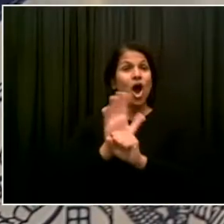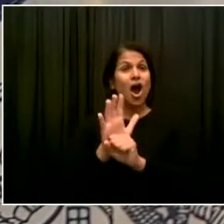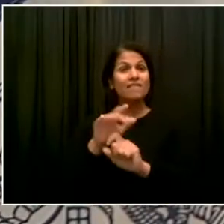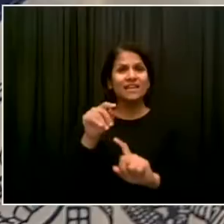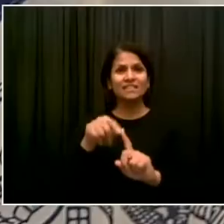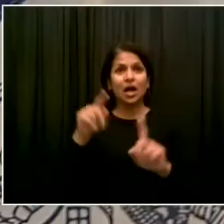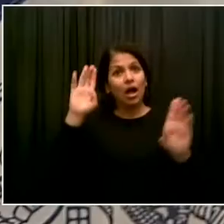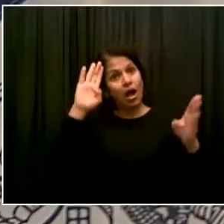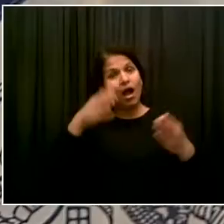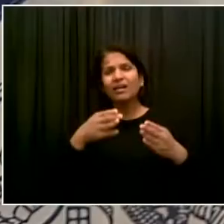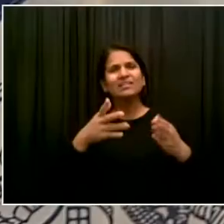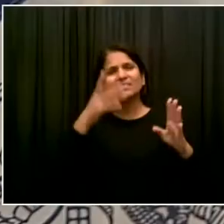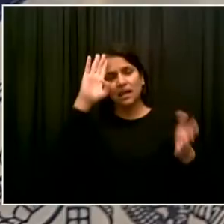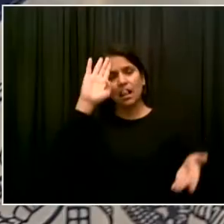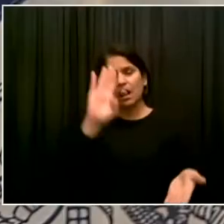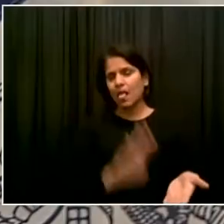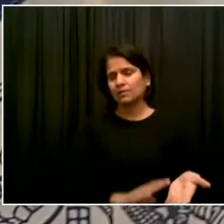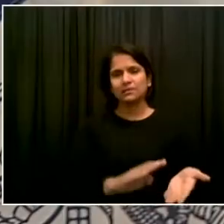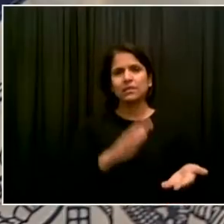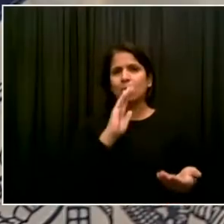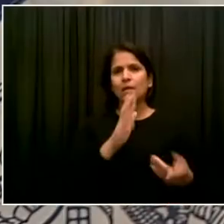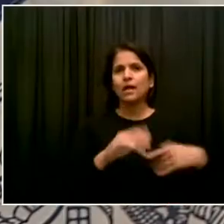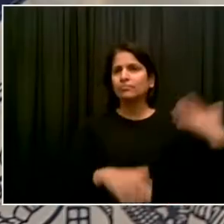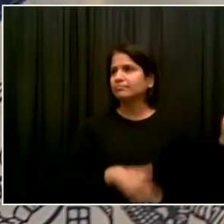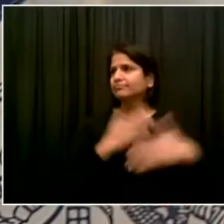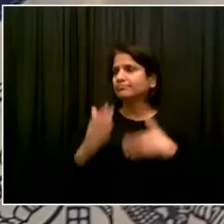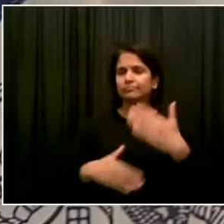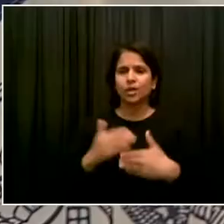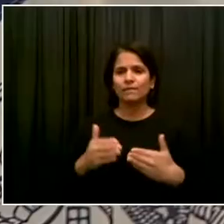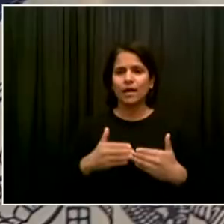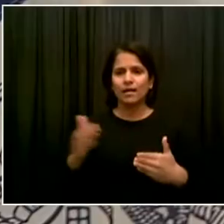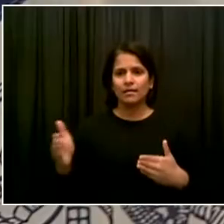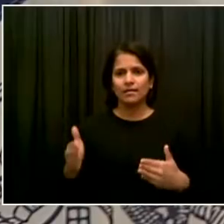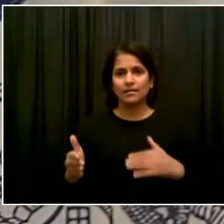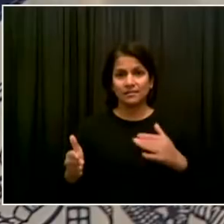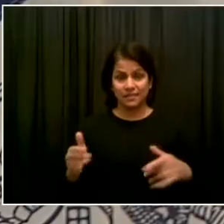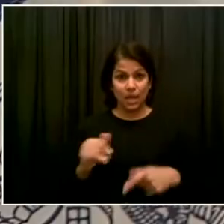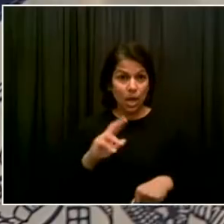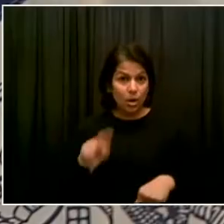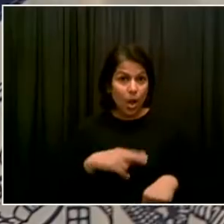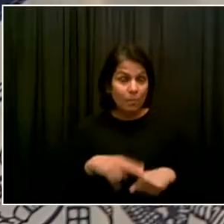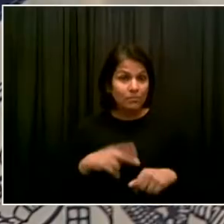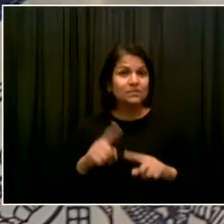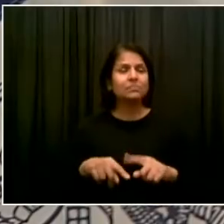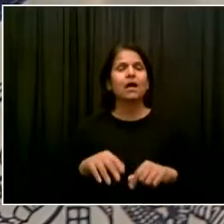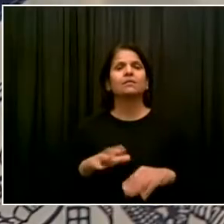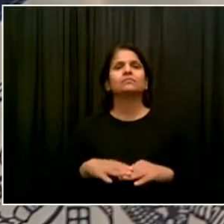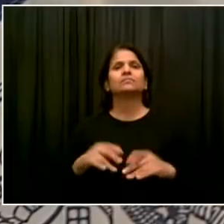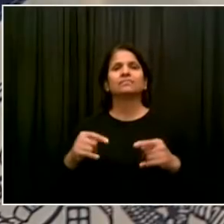SHOTS A YEAR IS MAINTENANCE BUT IT'S MUCH LESS CENTRAL TO OUR LIVES, MUCH MORE THE BACK GROUND. THAT WILL DEENPD